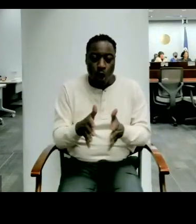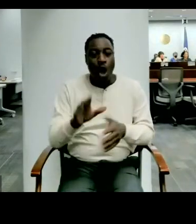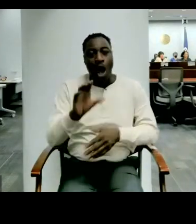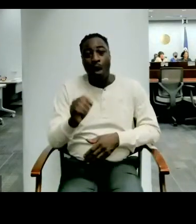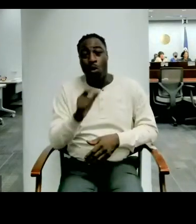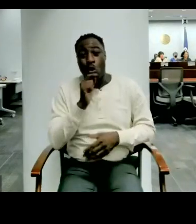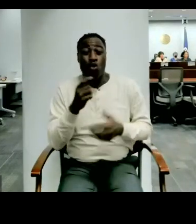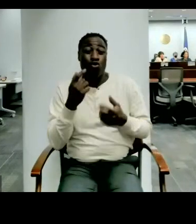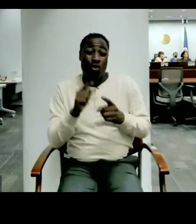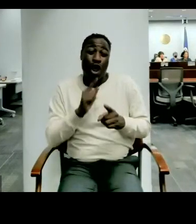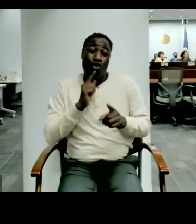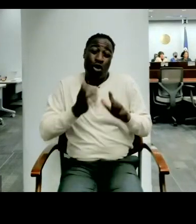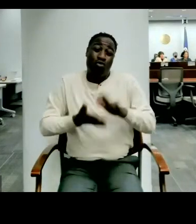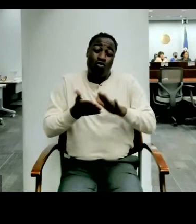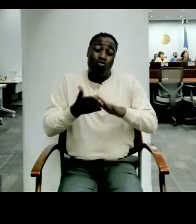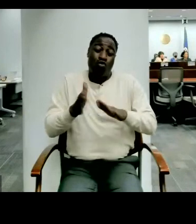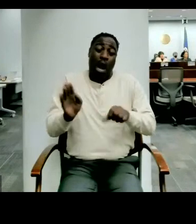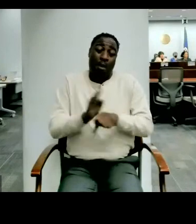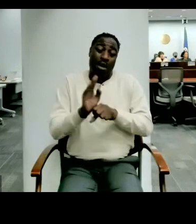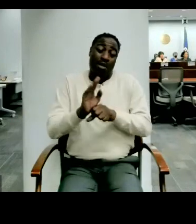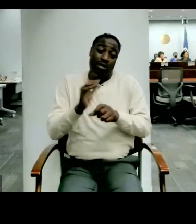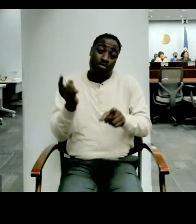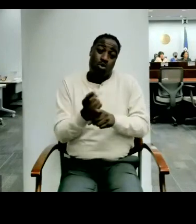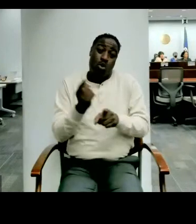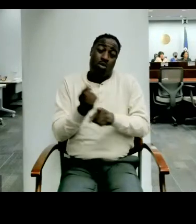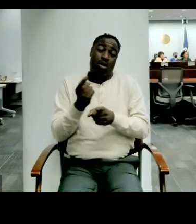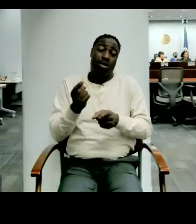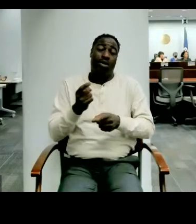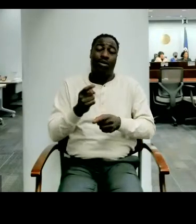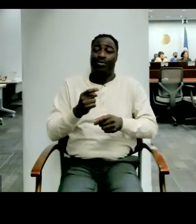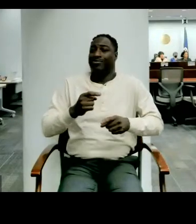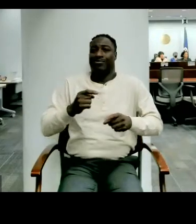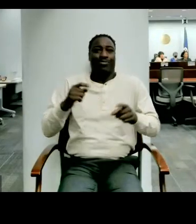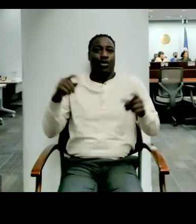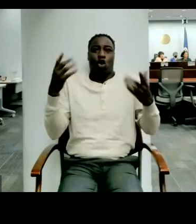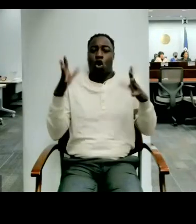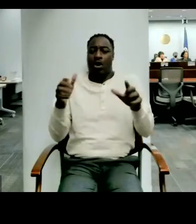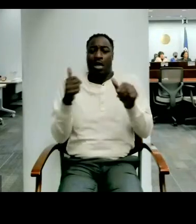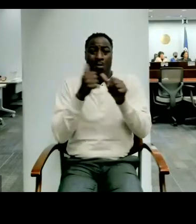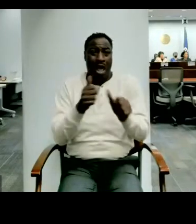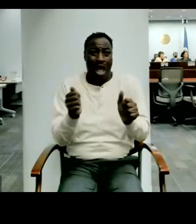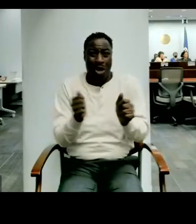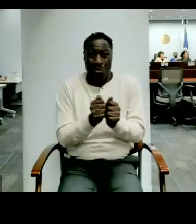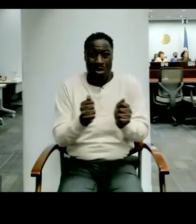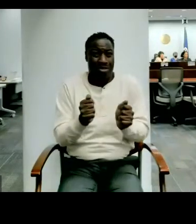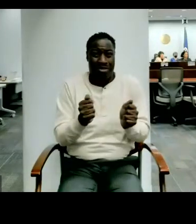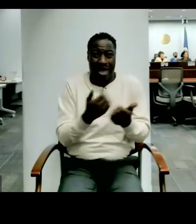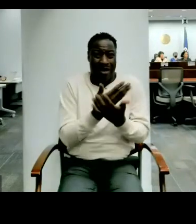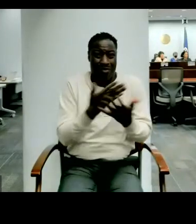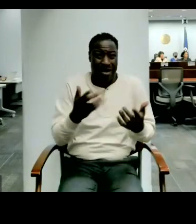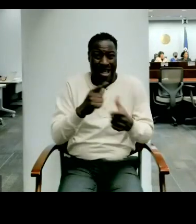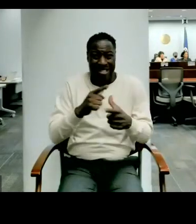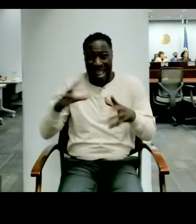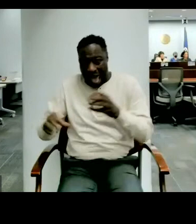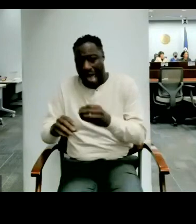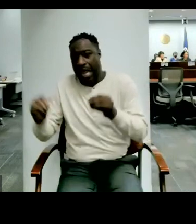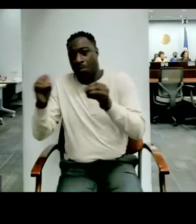comply um with the preexisting things that they are already complying with and hear something else too. So it is a very high burden.